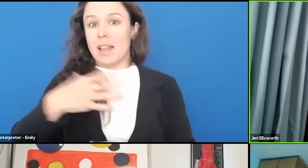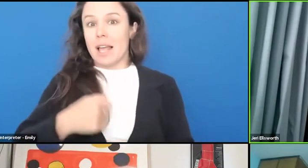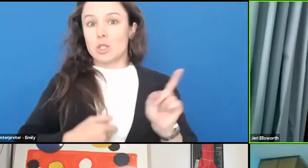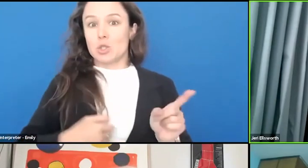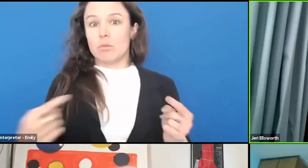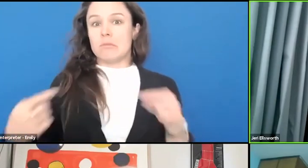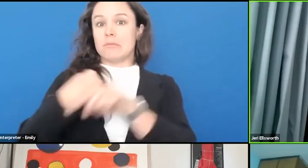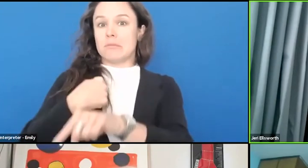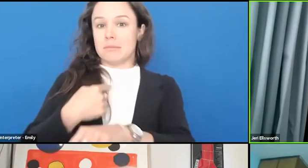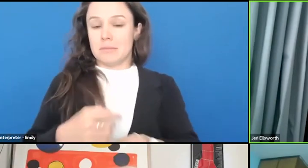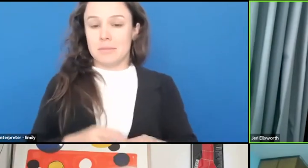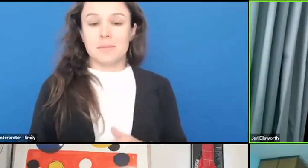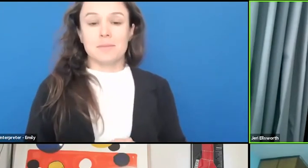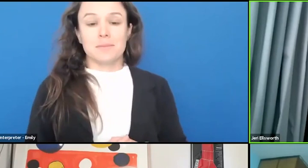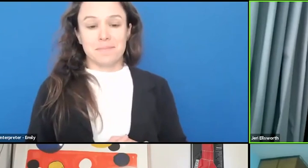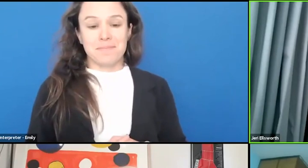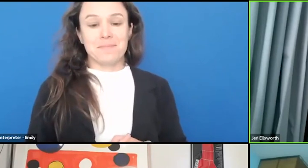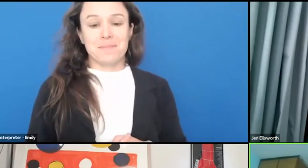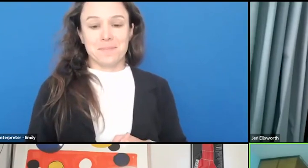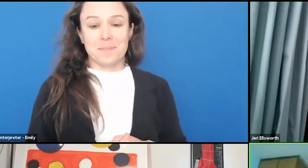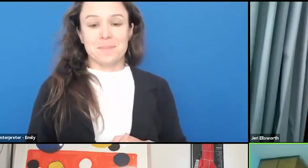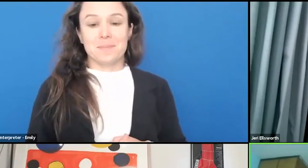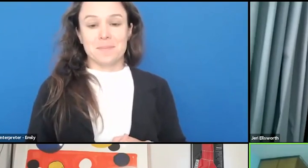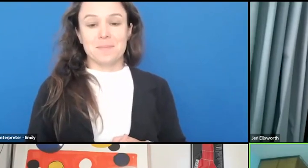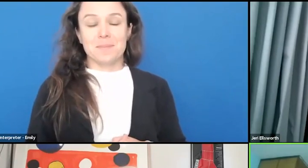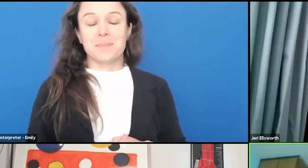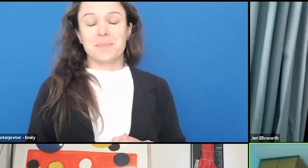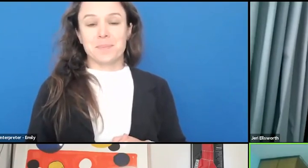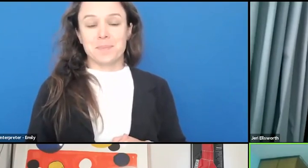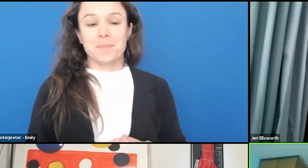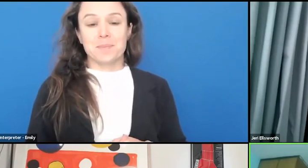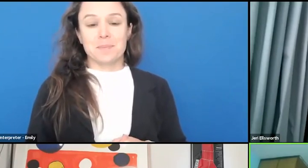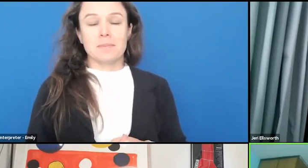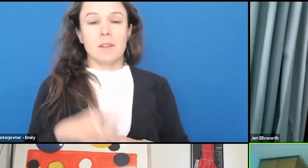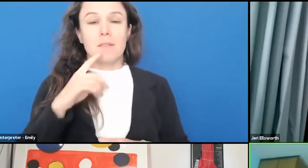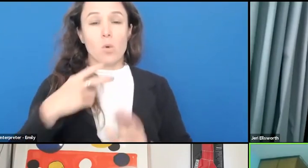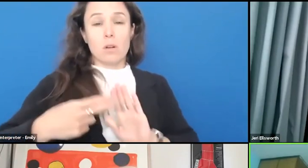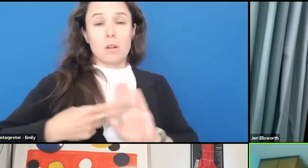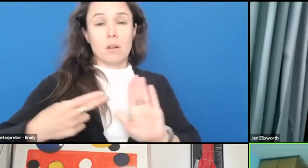Right so I think that this, the provoking thing about branding and marketing